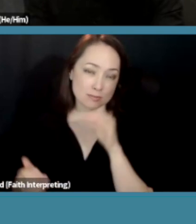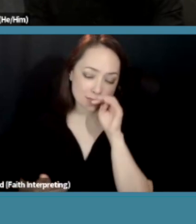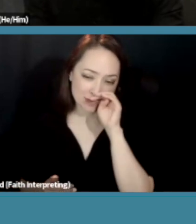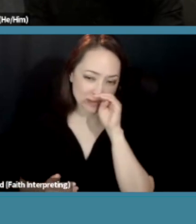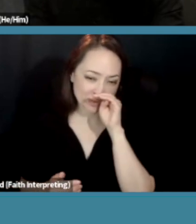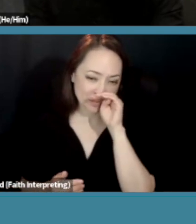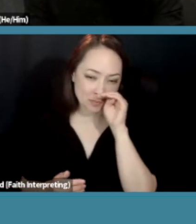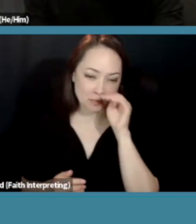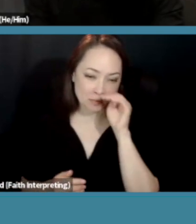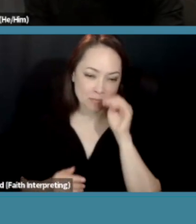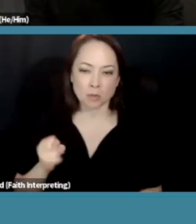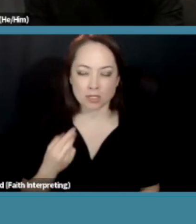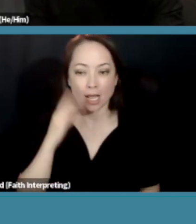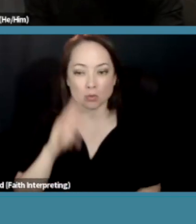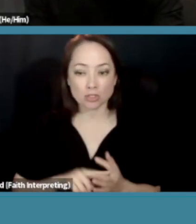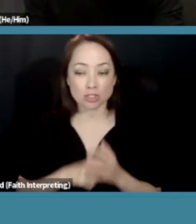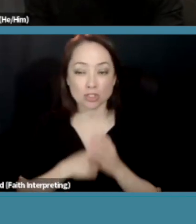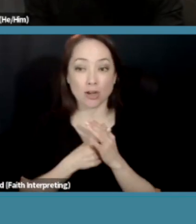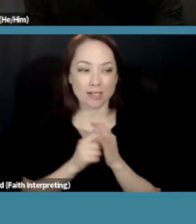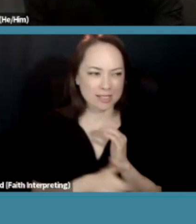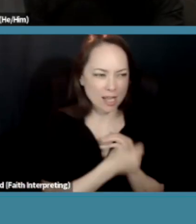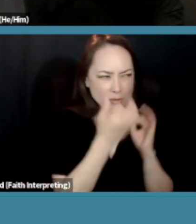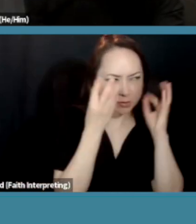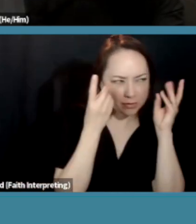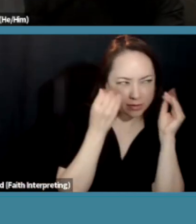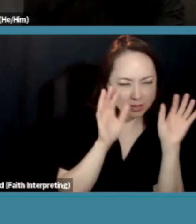This is Josh. I will start while the others are seeing if they want to jump in.